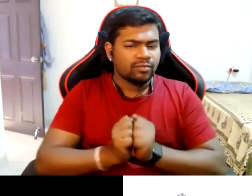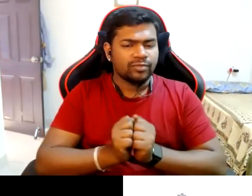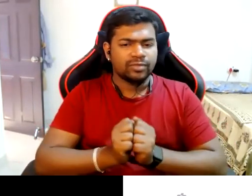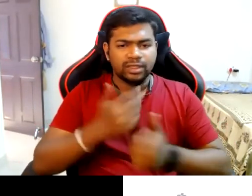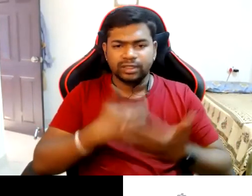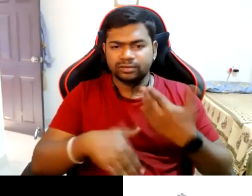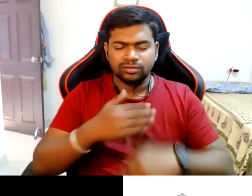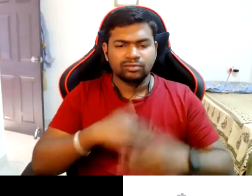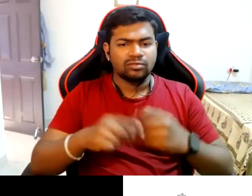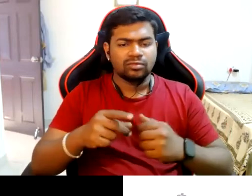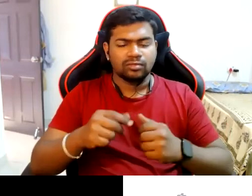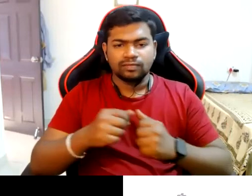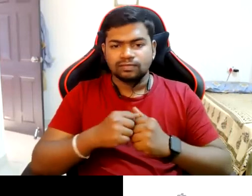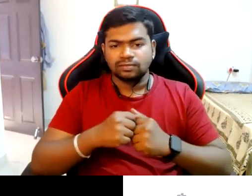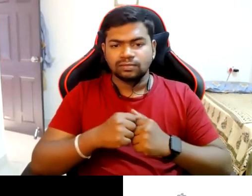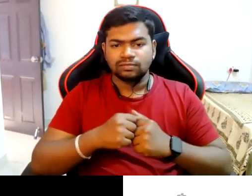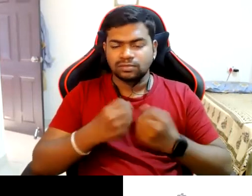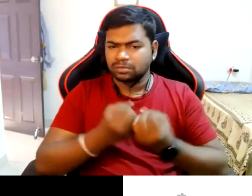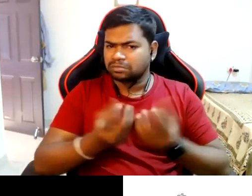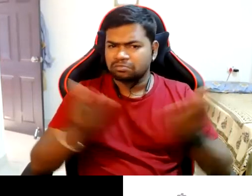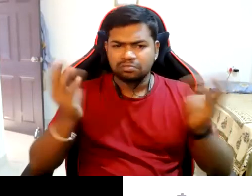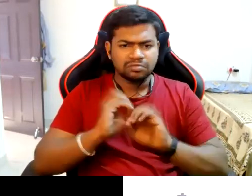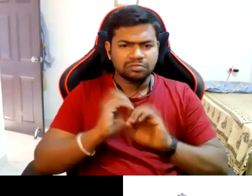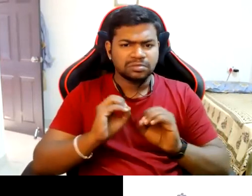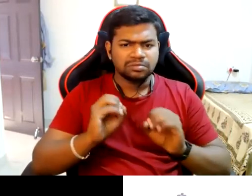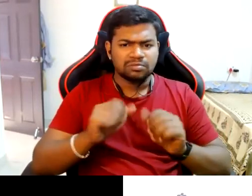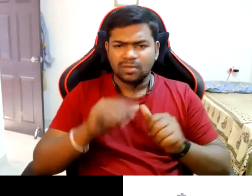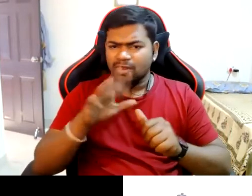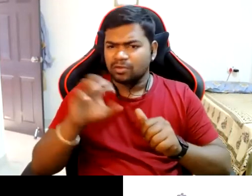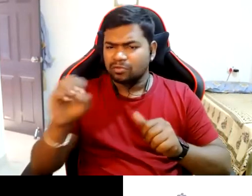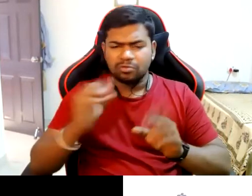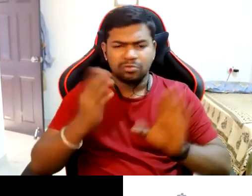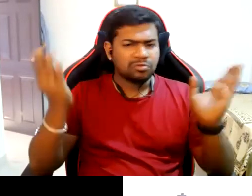becuase none of us had accessible facility when we started